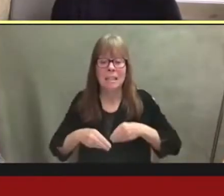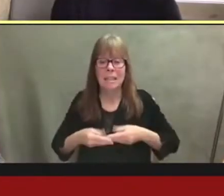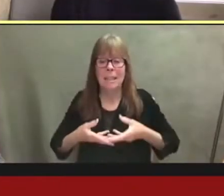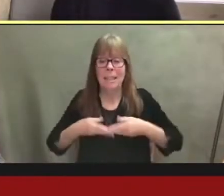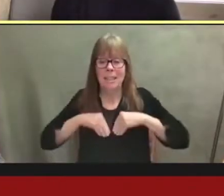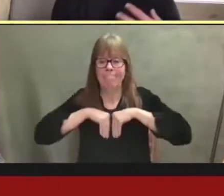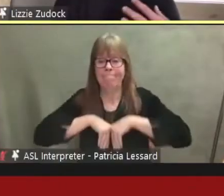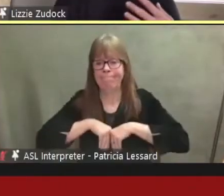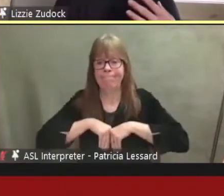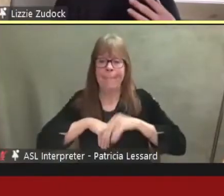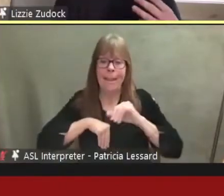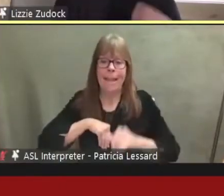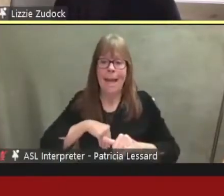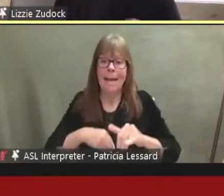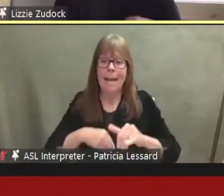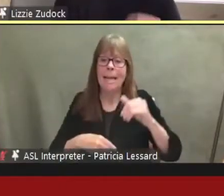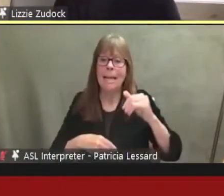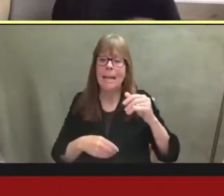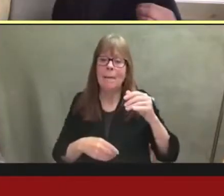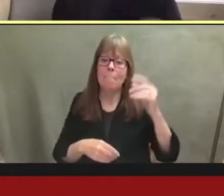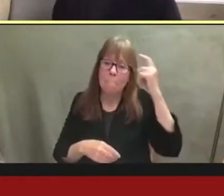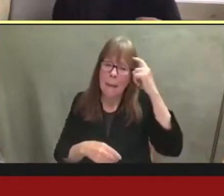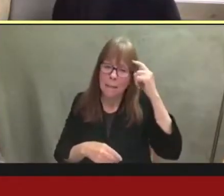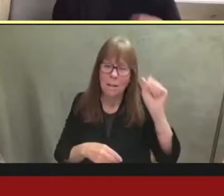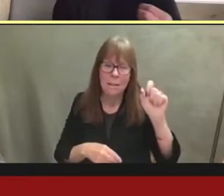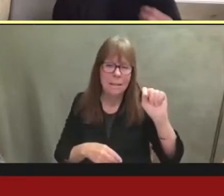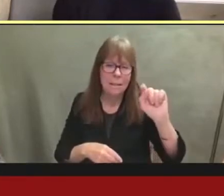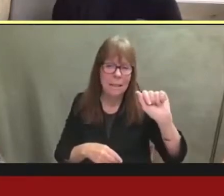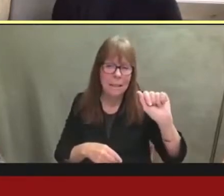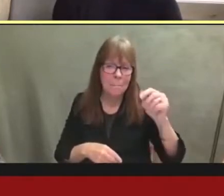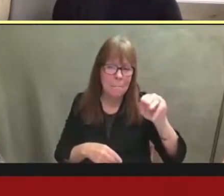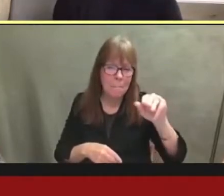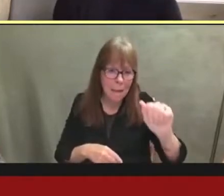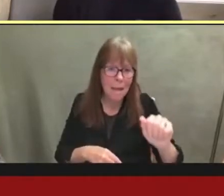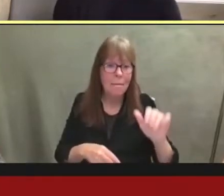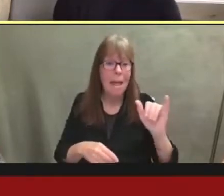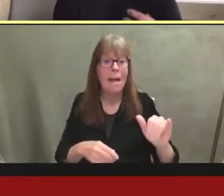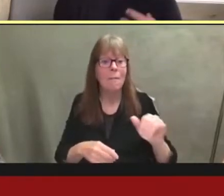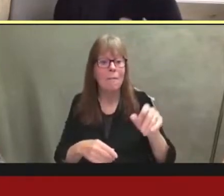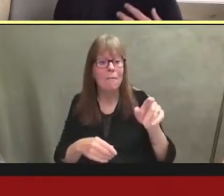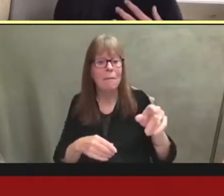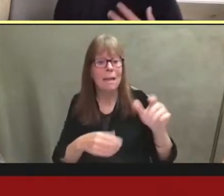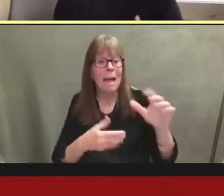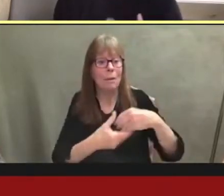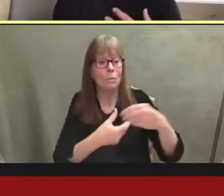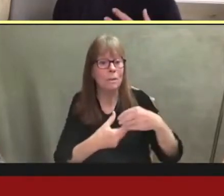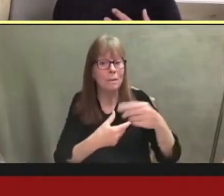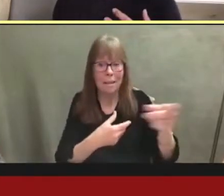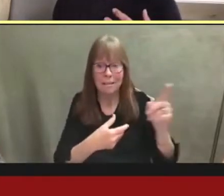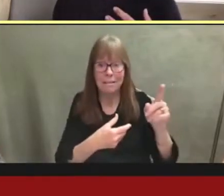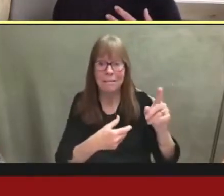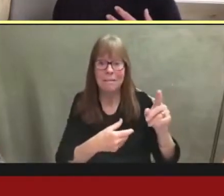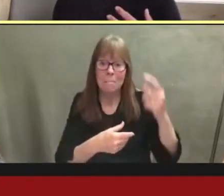stigma, and how overcoming both evert and internalized stigma can immeasurably improve